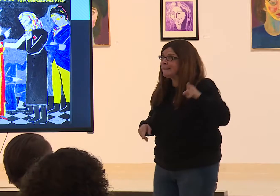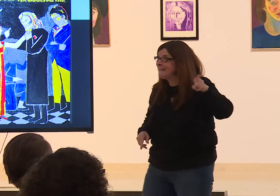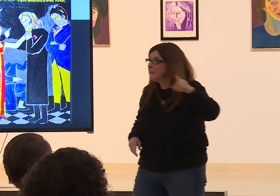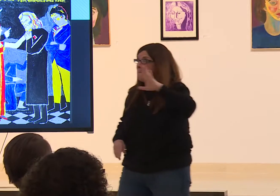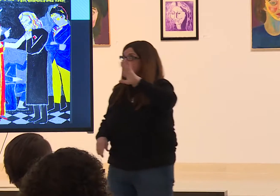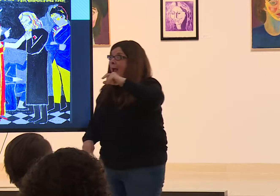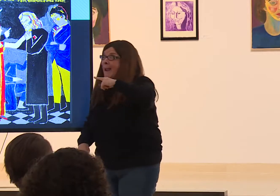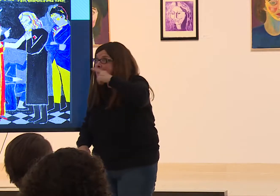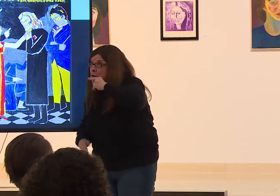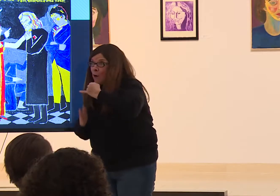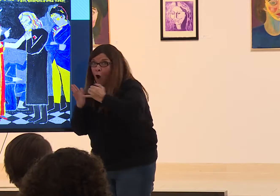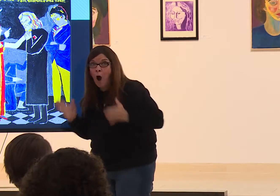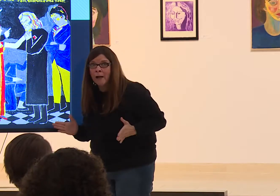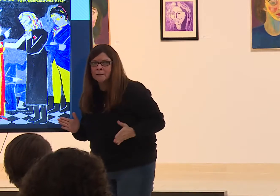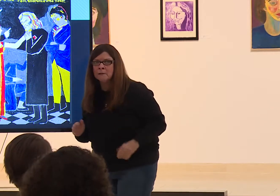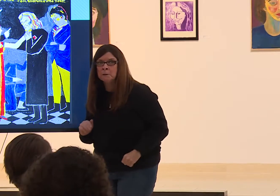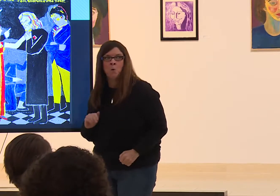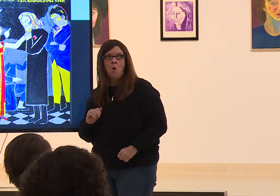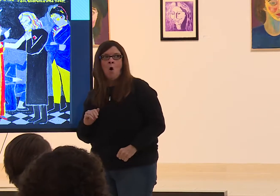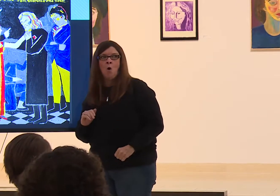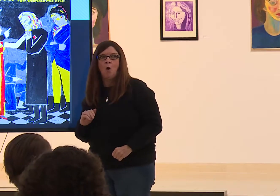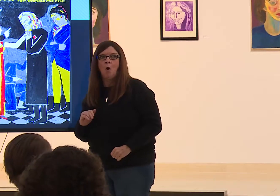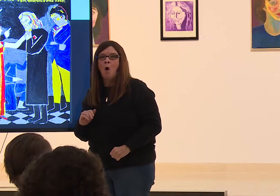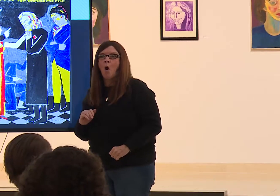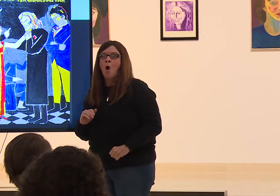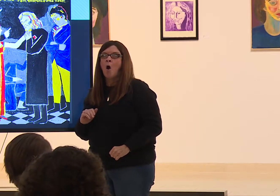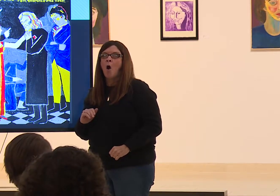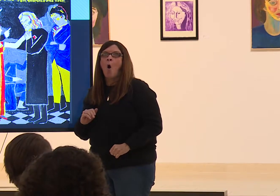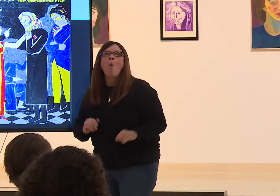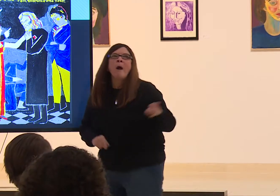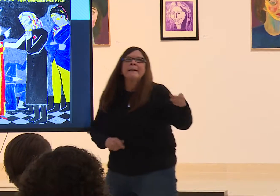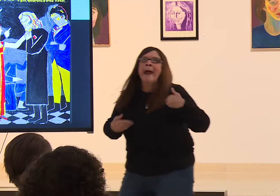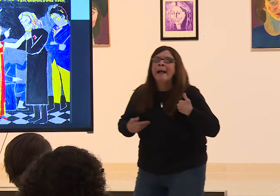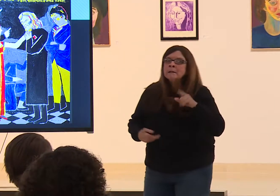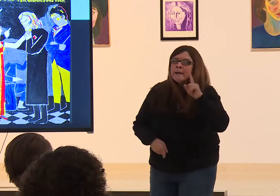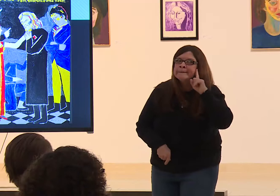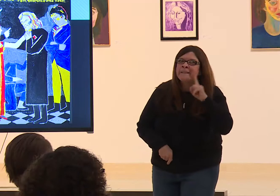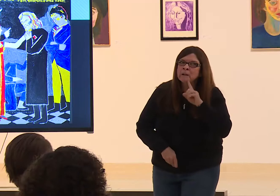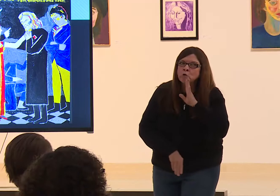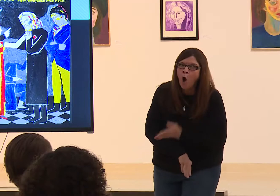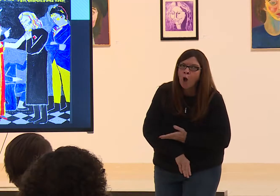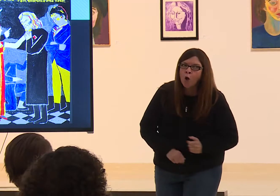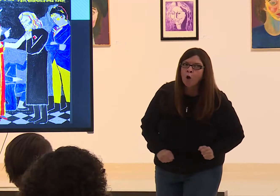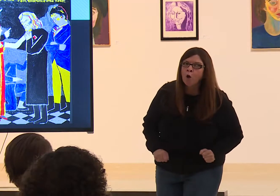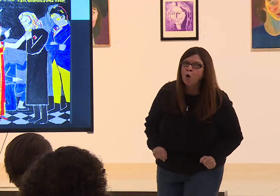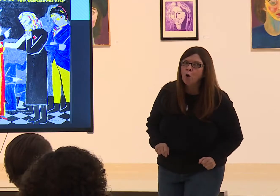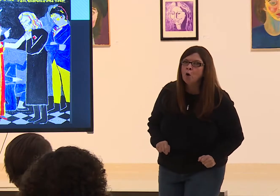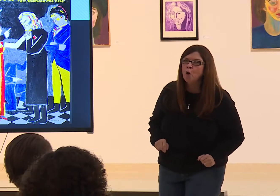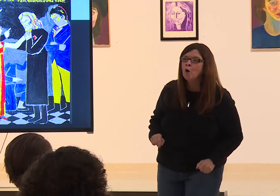This is actually a hearing artist," which caught the tour guide off-guard a little bit, and he said,